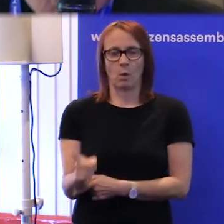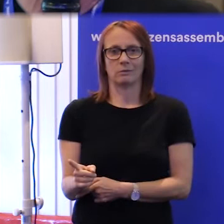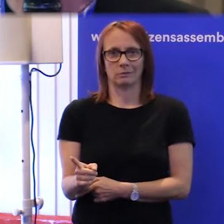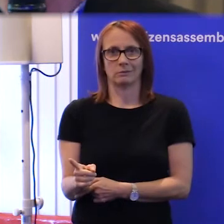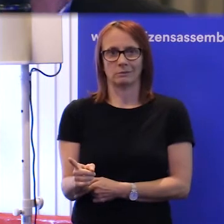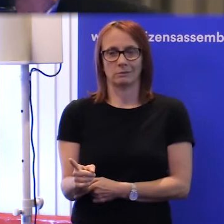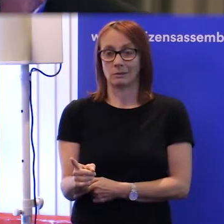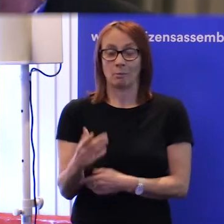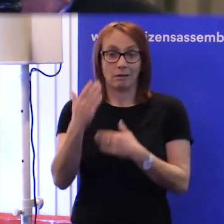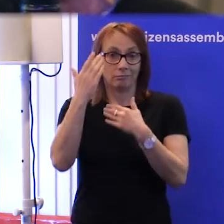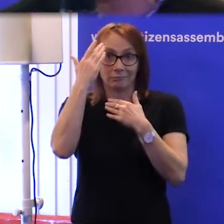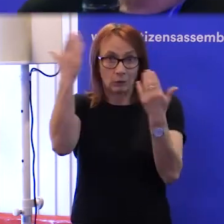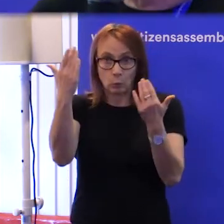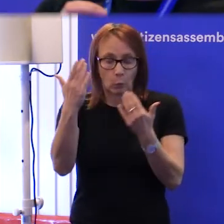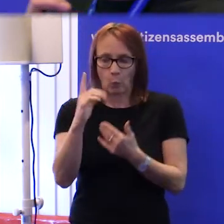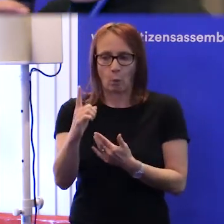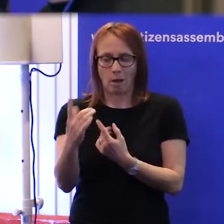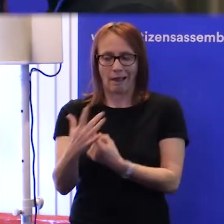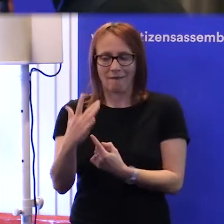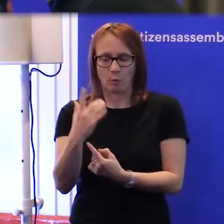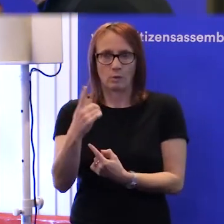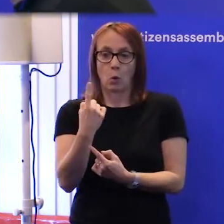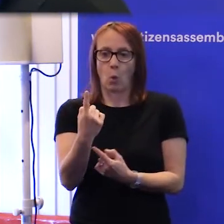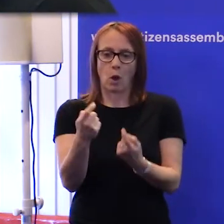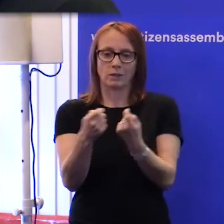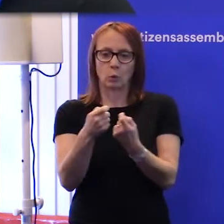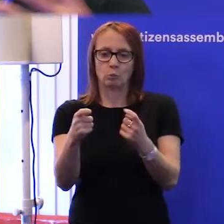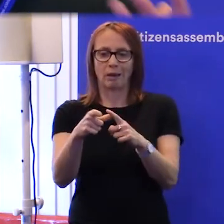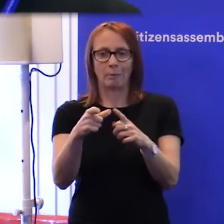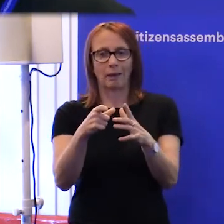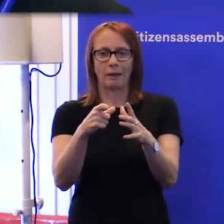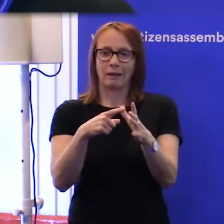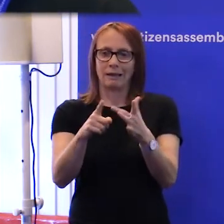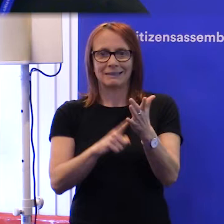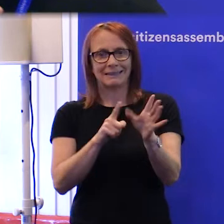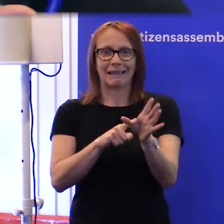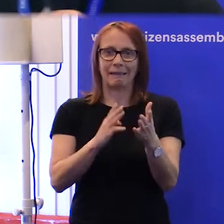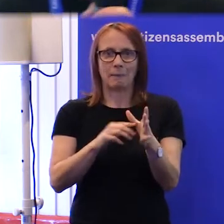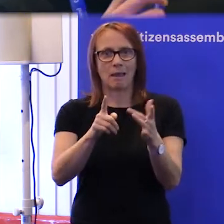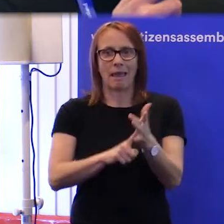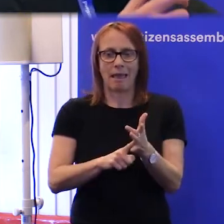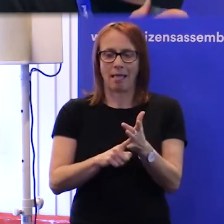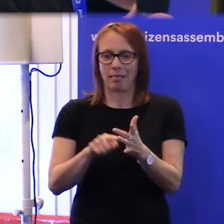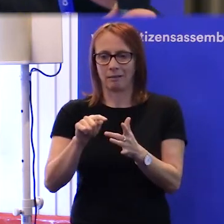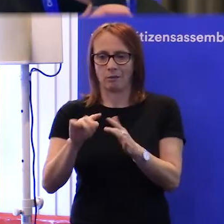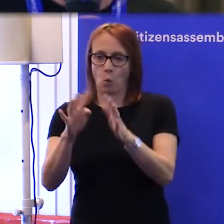probably not even aware of you know if you read the daily meal you know you're going to have a certain worldview if you read The Guardian you're gonna have a